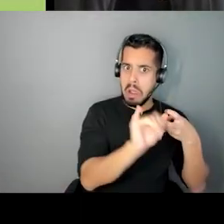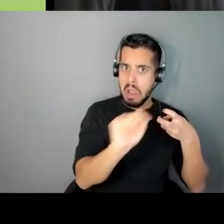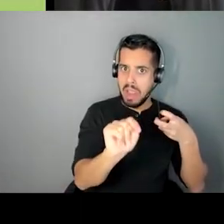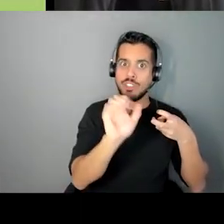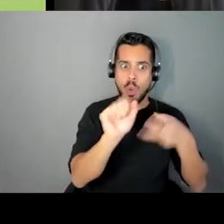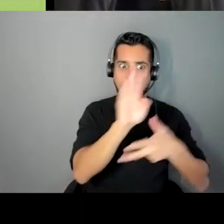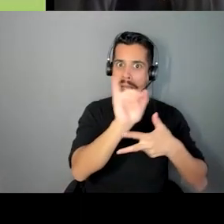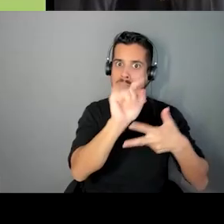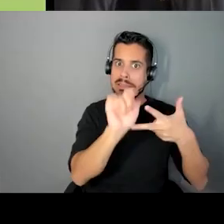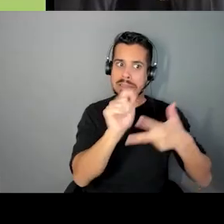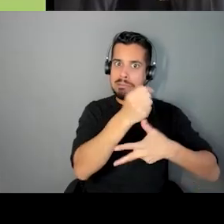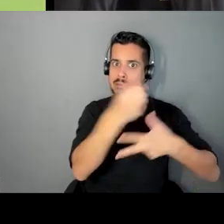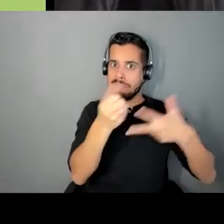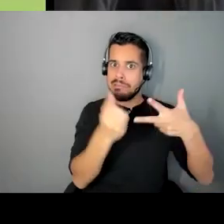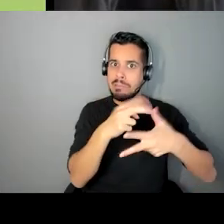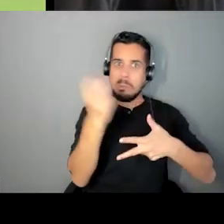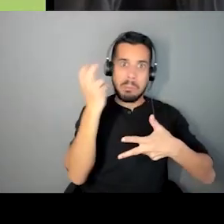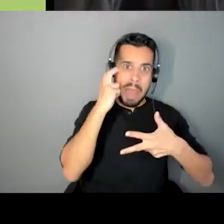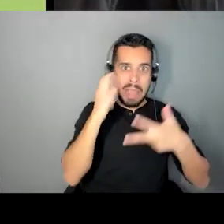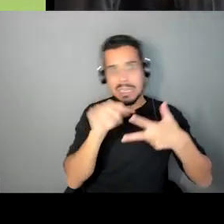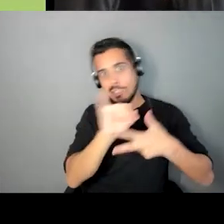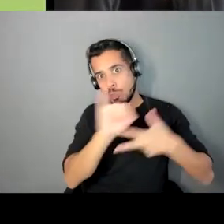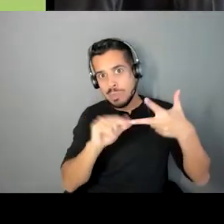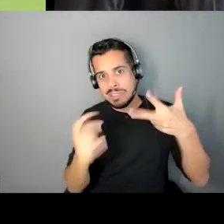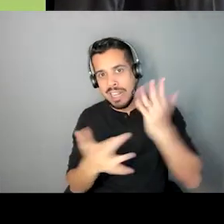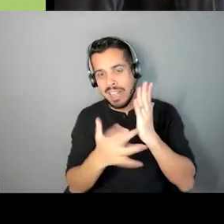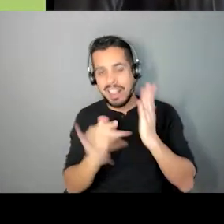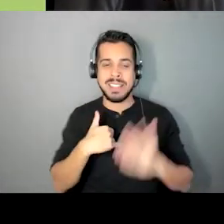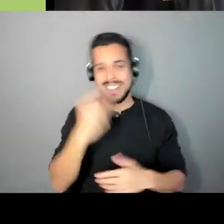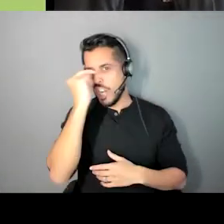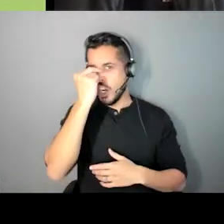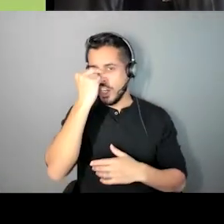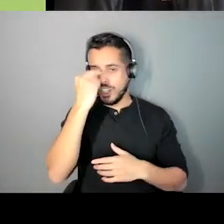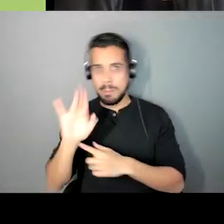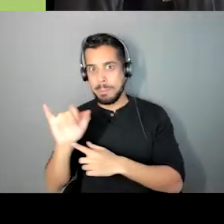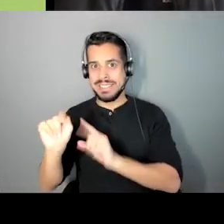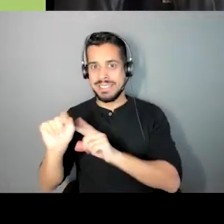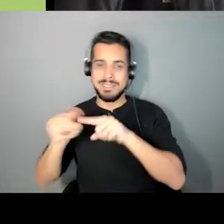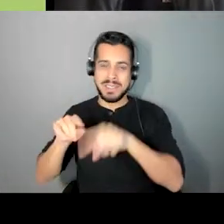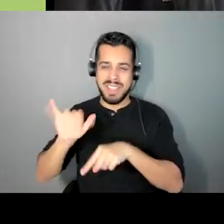So that's the kind of, uh... nerd I really am. But I truly believe that technology is the greatest equalizer.